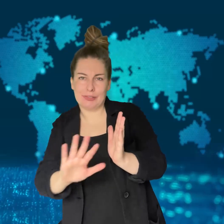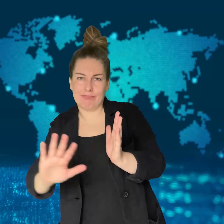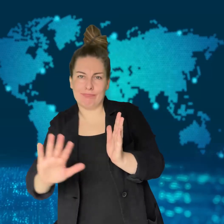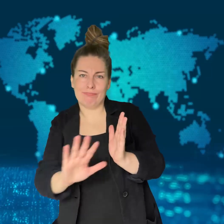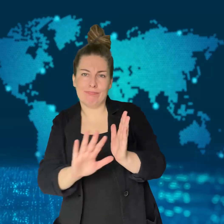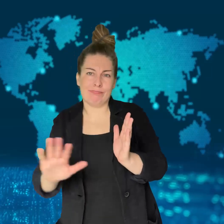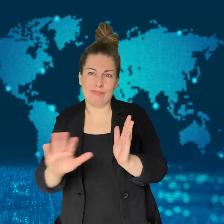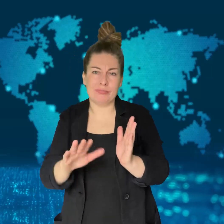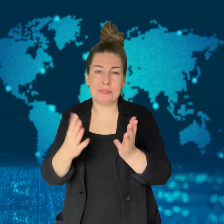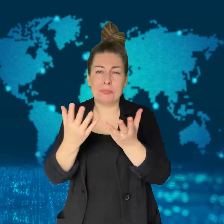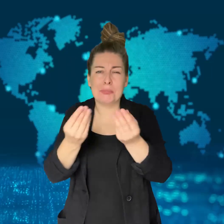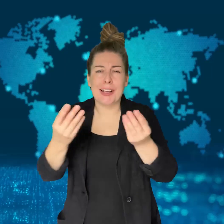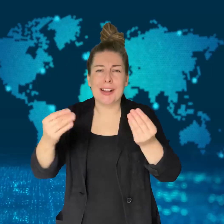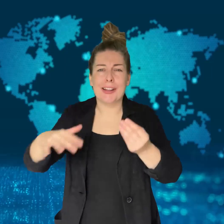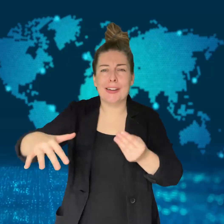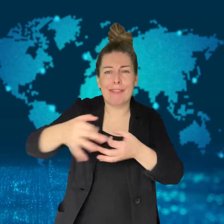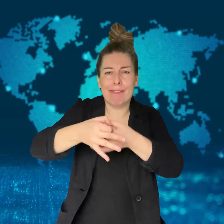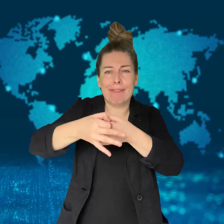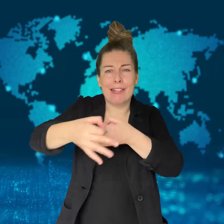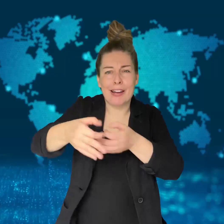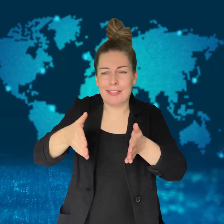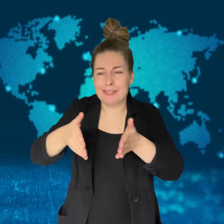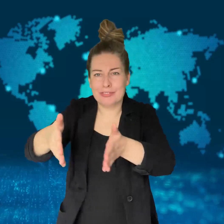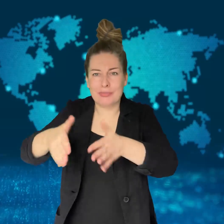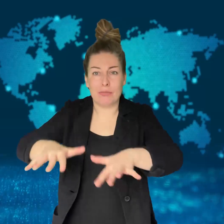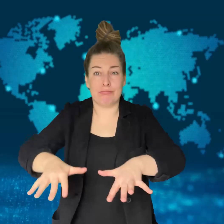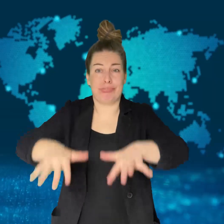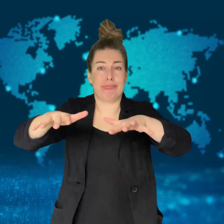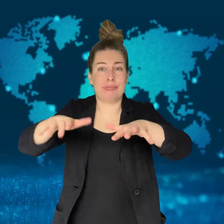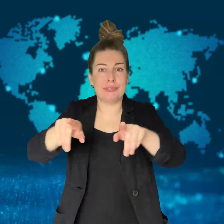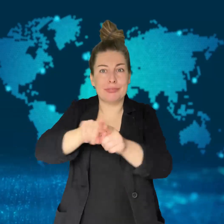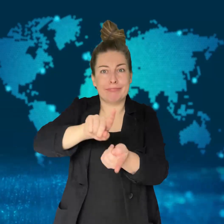The hardest hit region was the eastern region of Valencia.